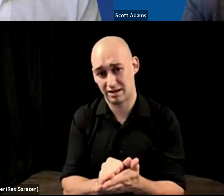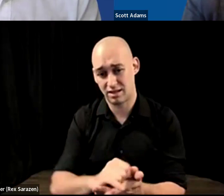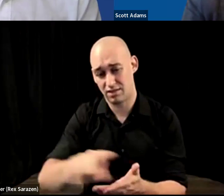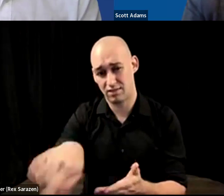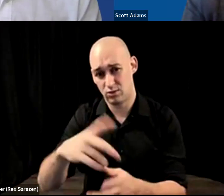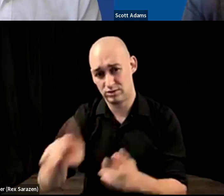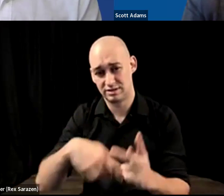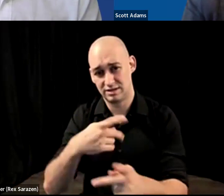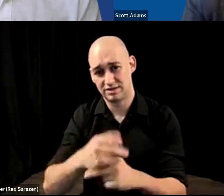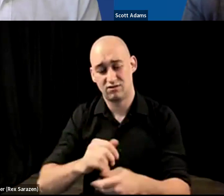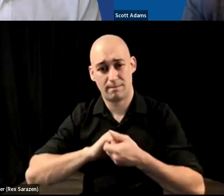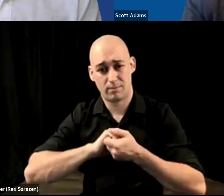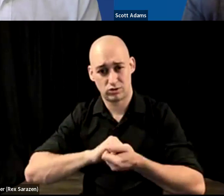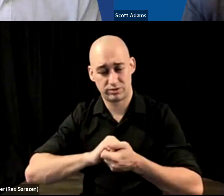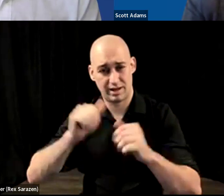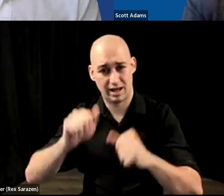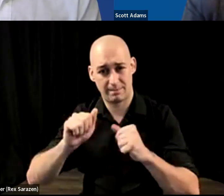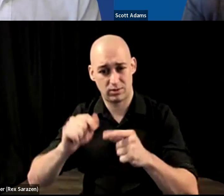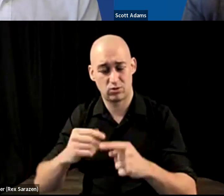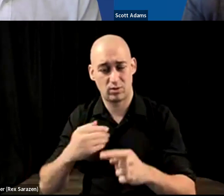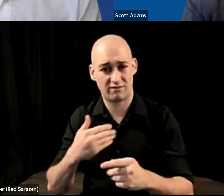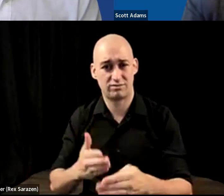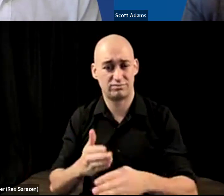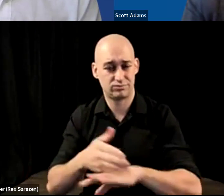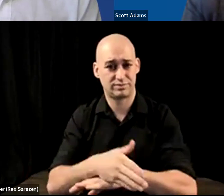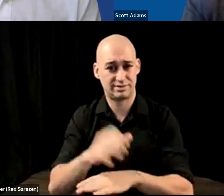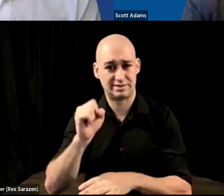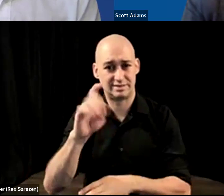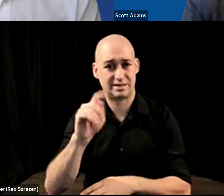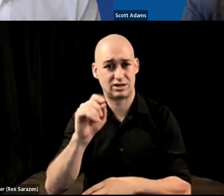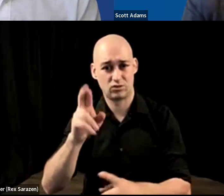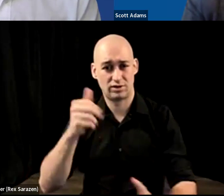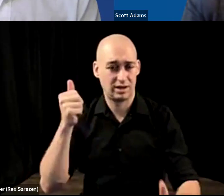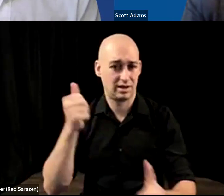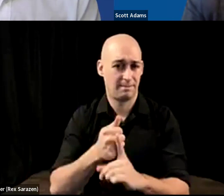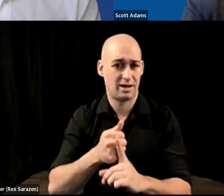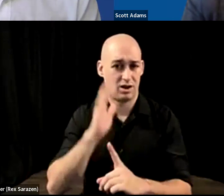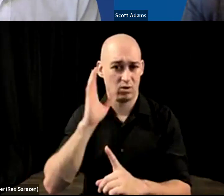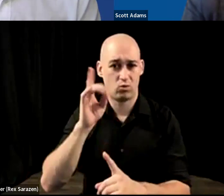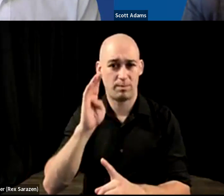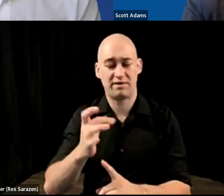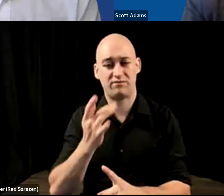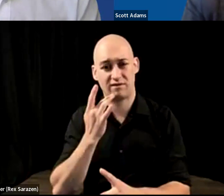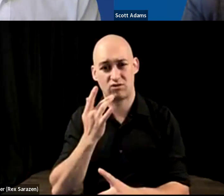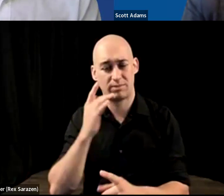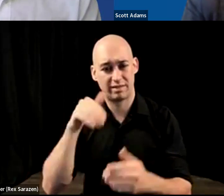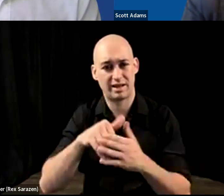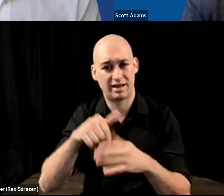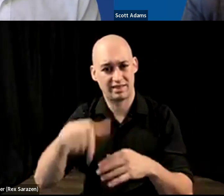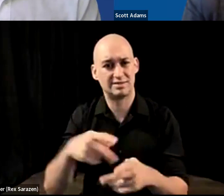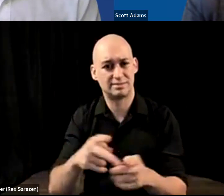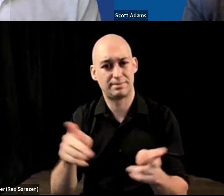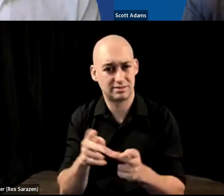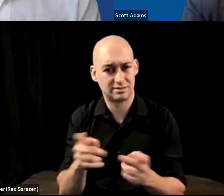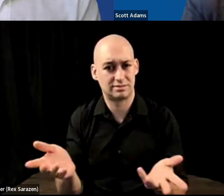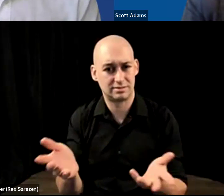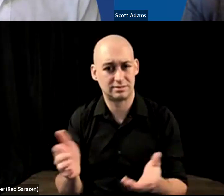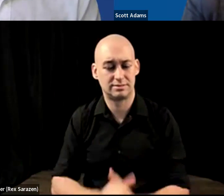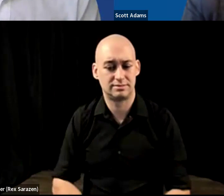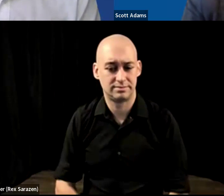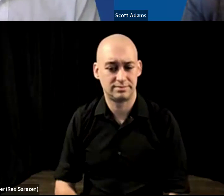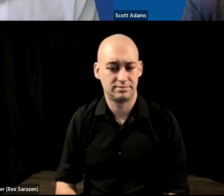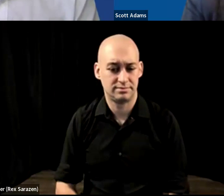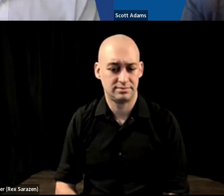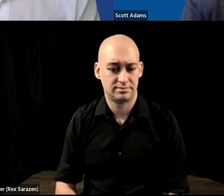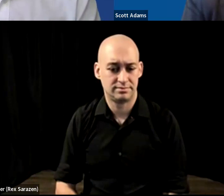partnerships where we're able to have like cross sector impact would be favorable in this space?